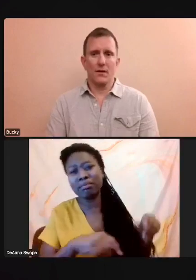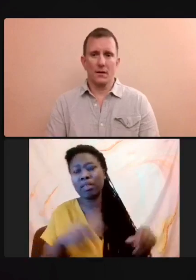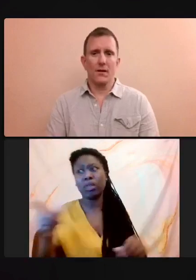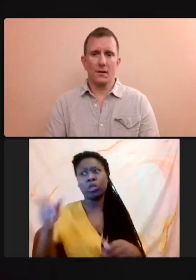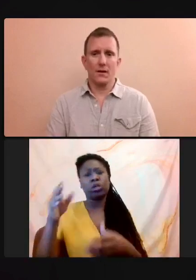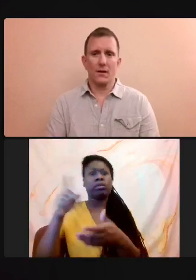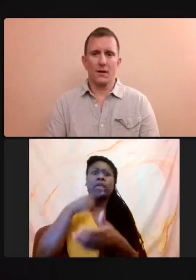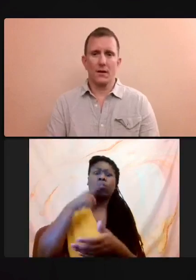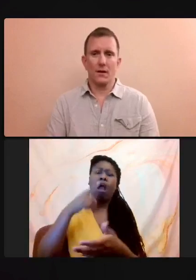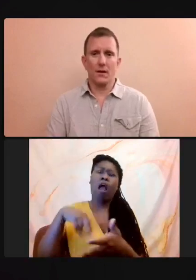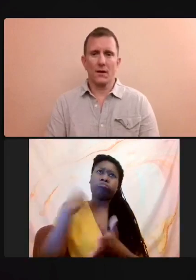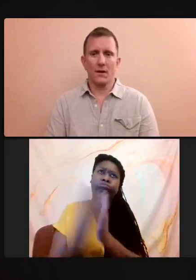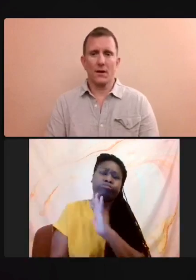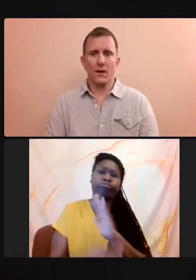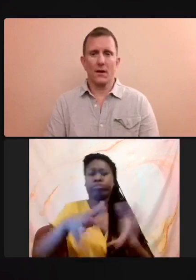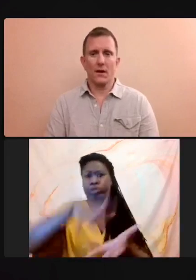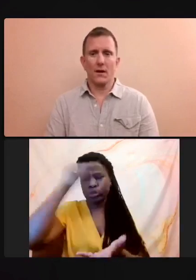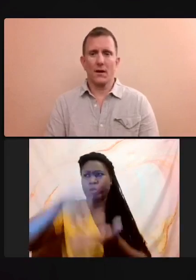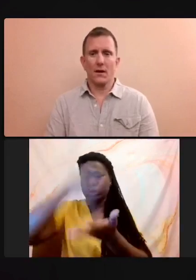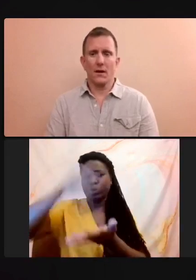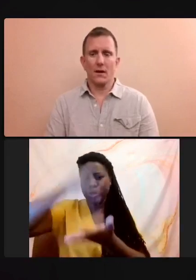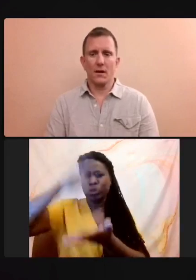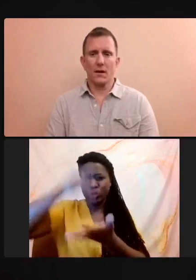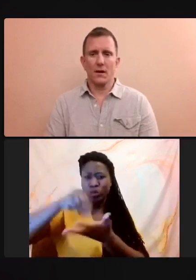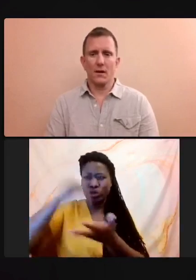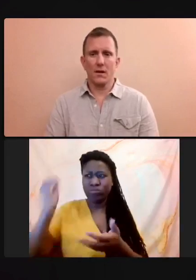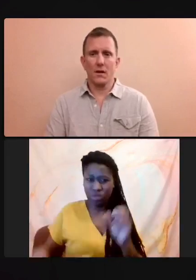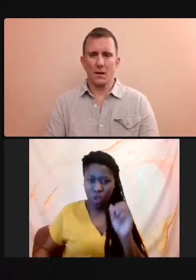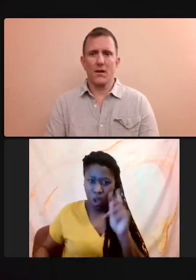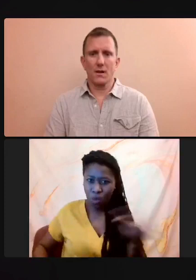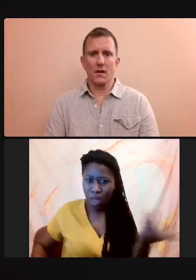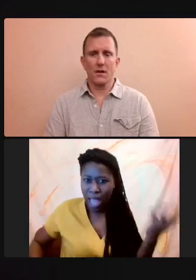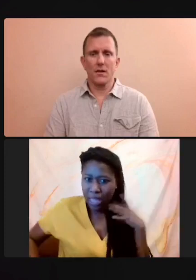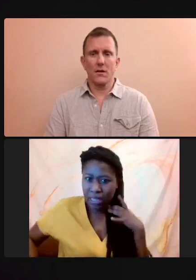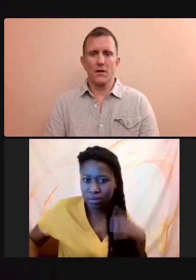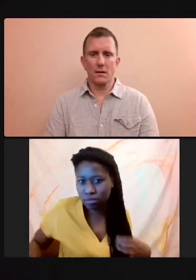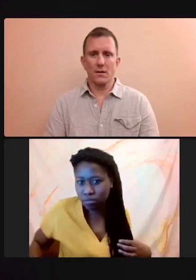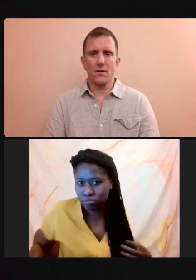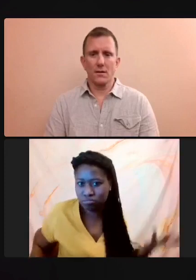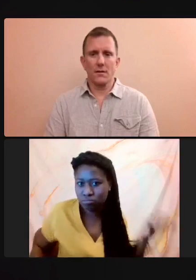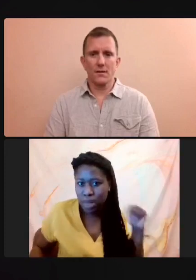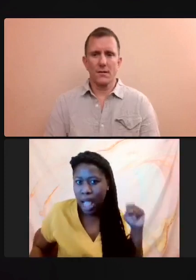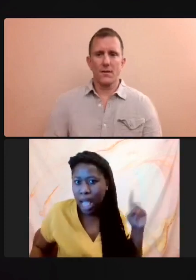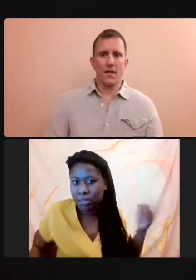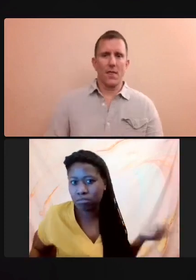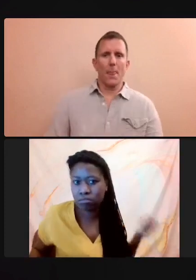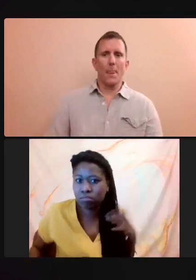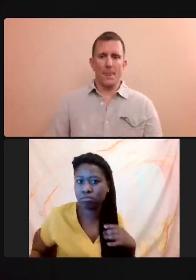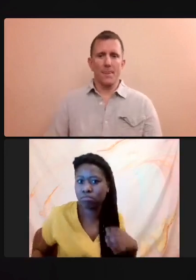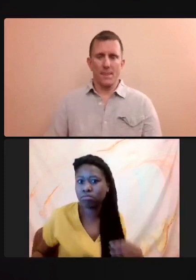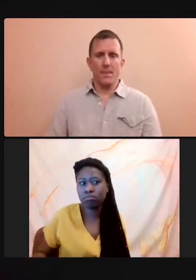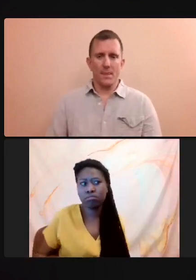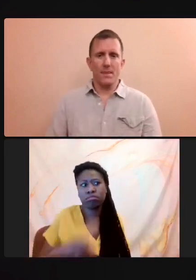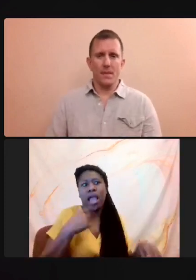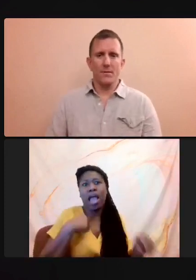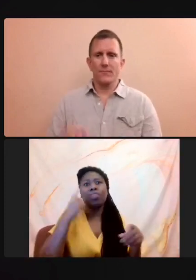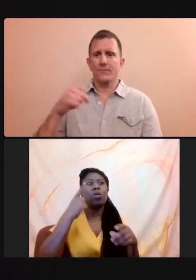And at the same time, who are we to determine that and determine and judge what ASL looks and does not look like? Right.